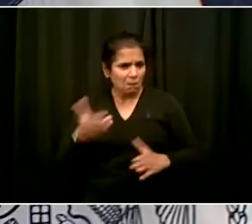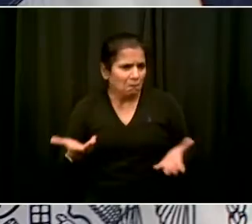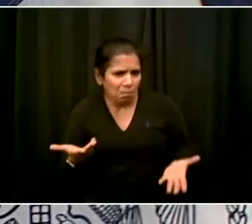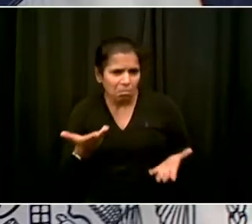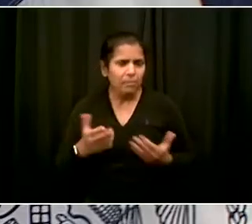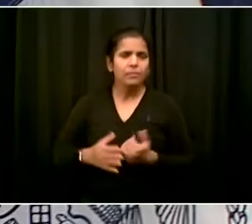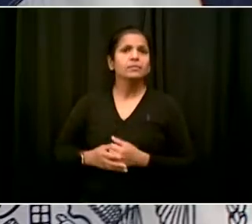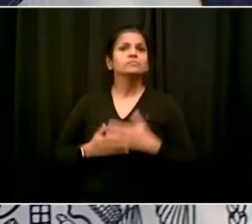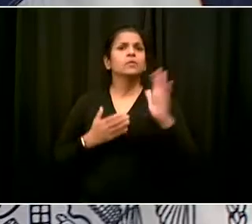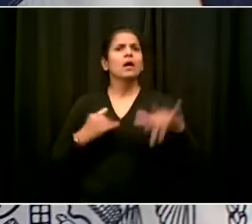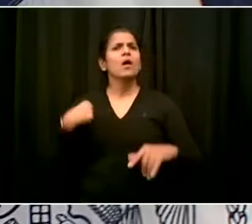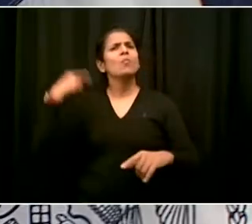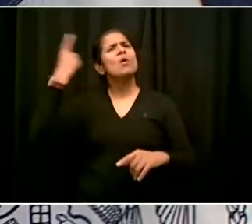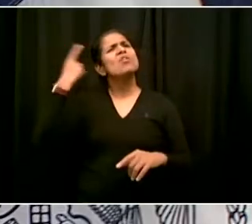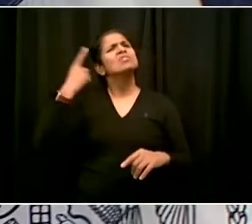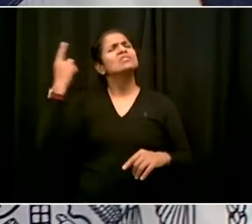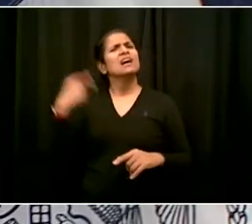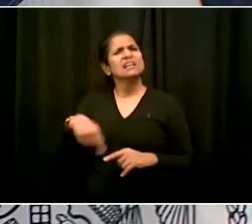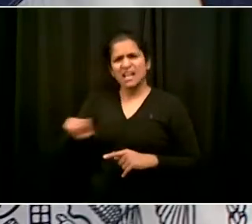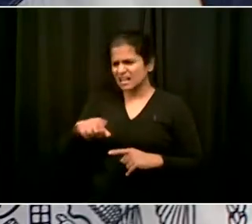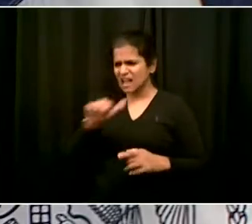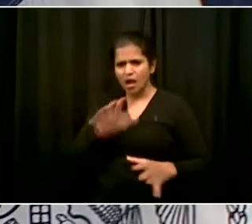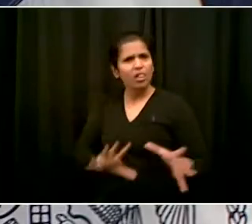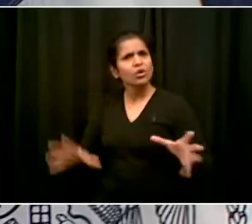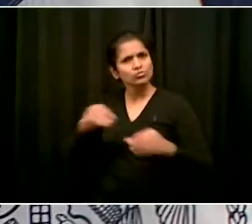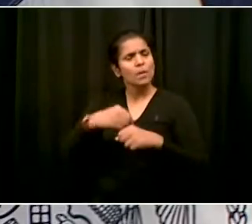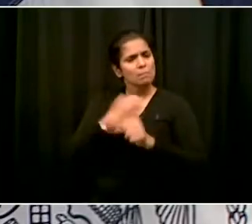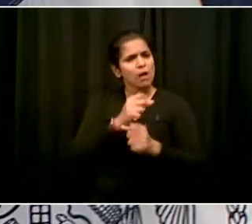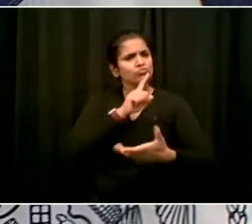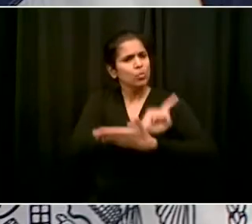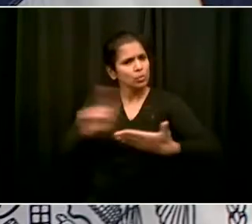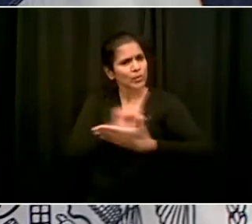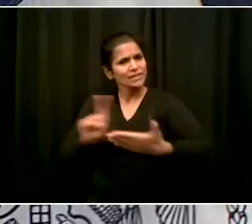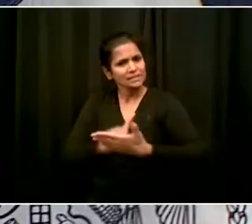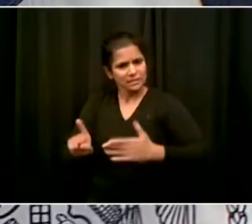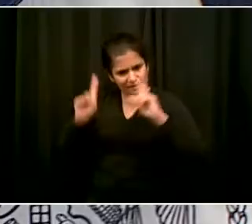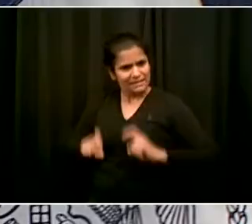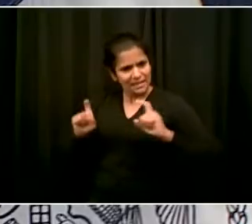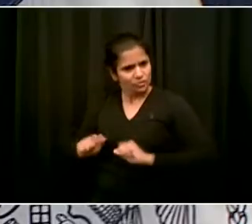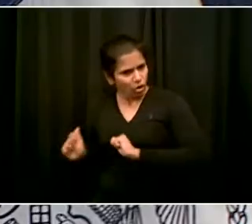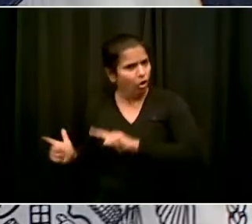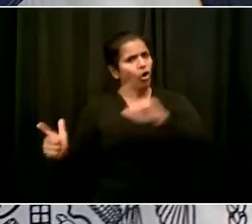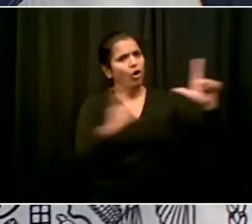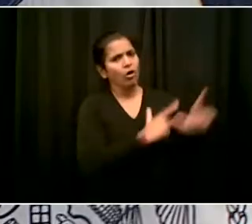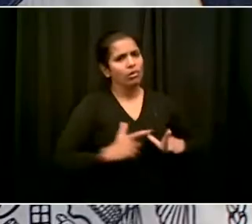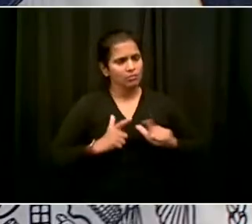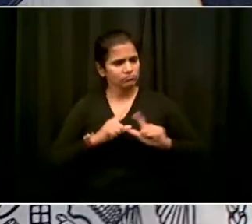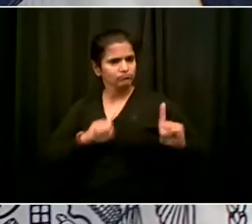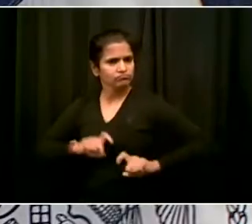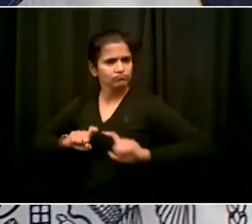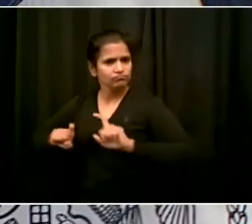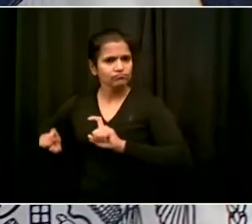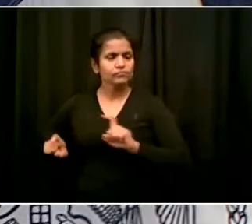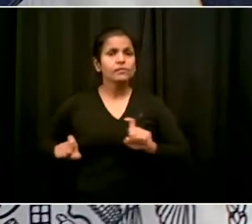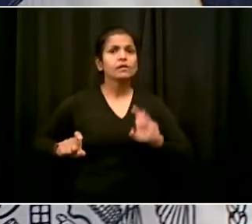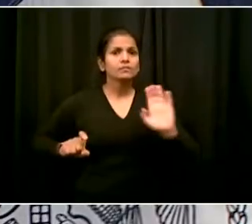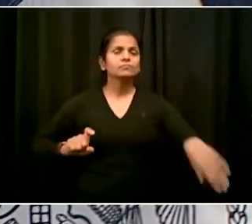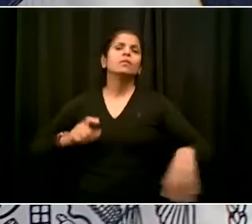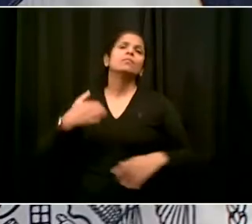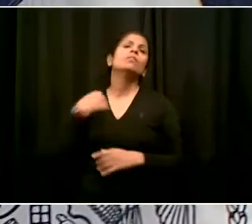CENTER STAFF ARE NOT ALSO BEEN TESTED I'M WONDERING WHERE THEY HAVE BEEN LEFT OUT AND IF THERE ARE PLANS